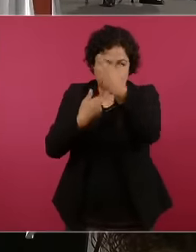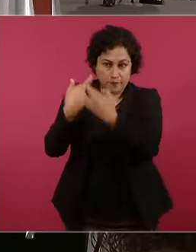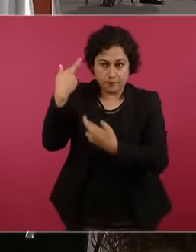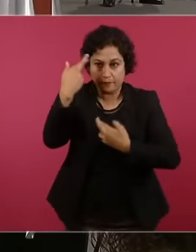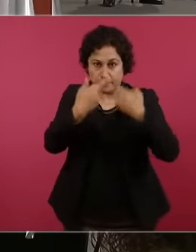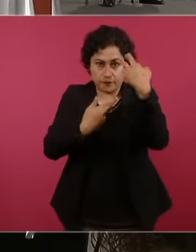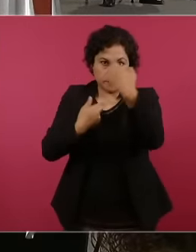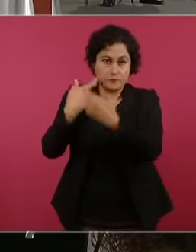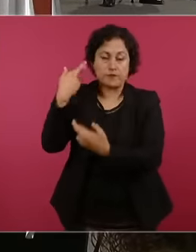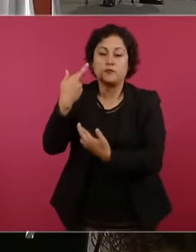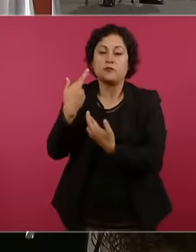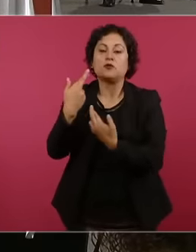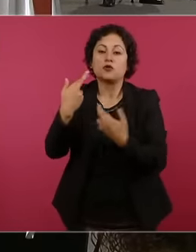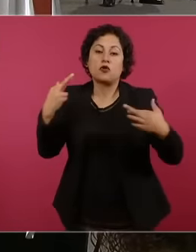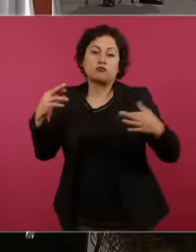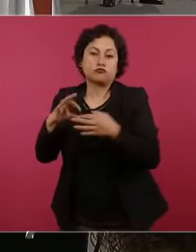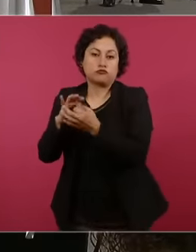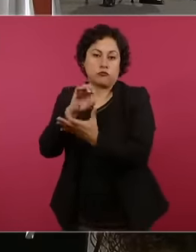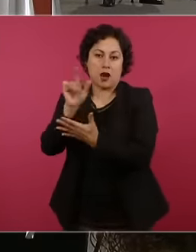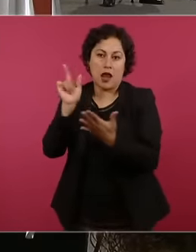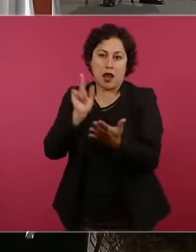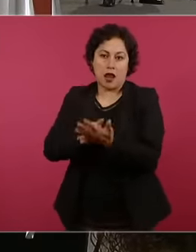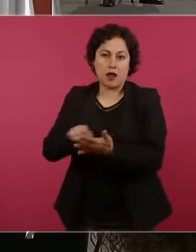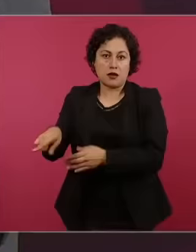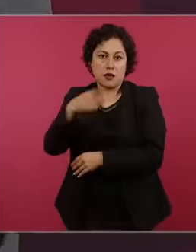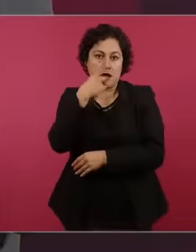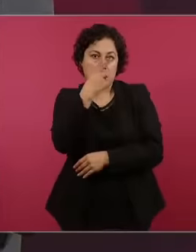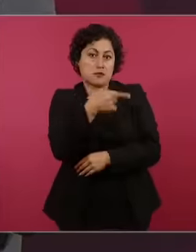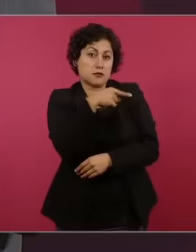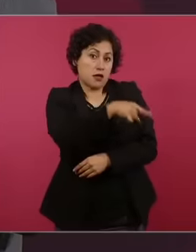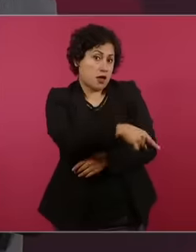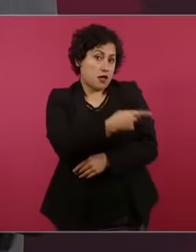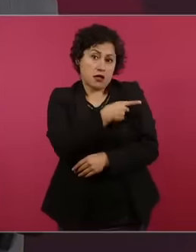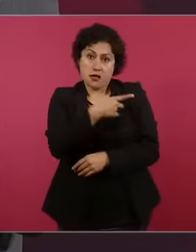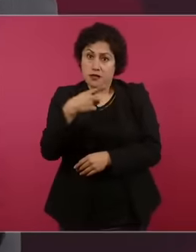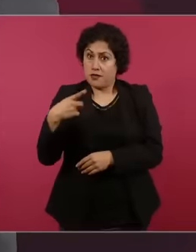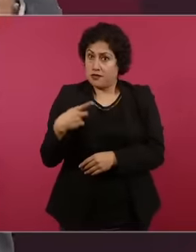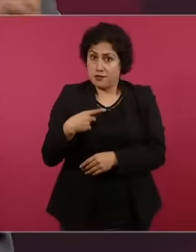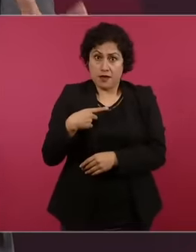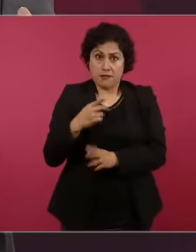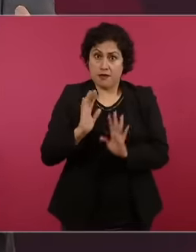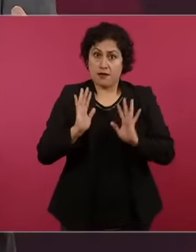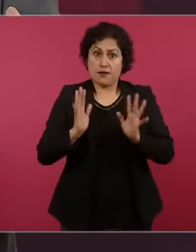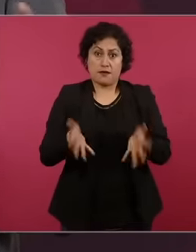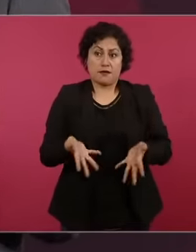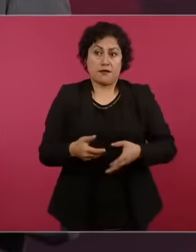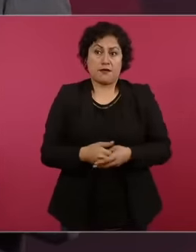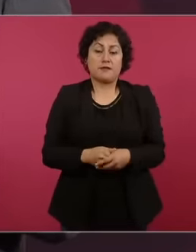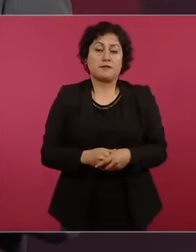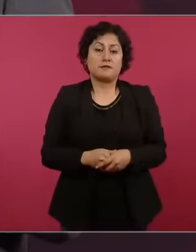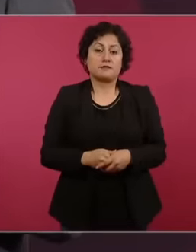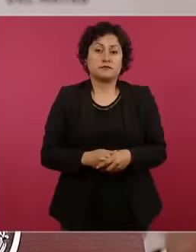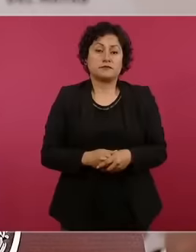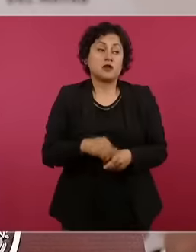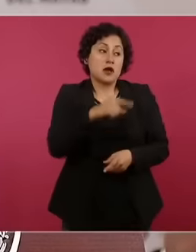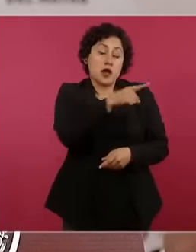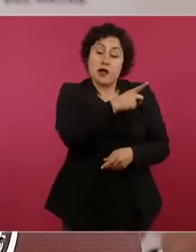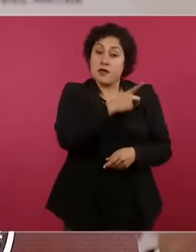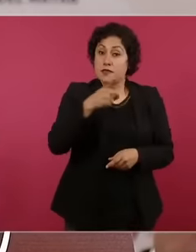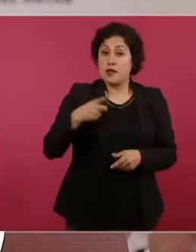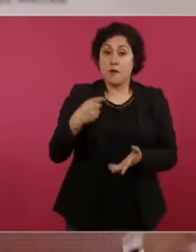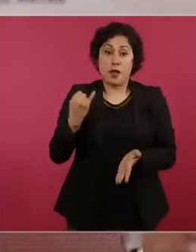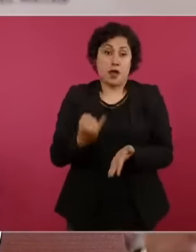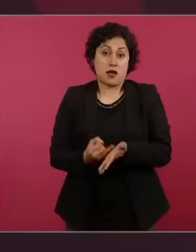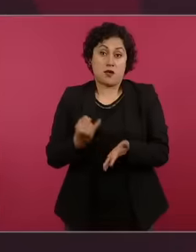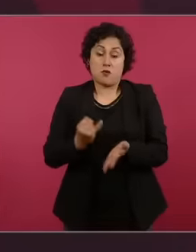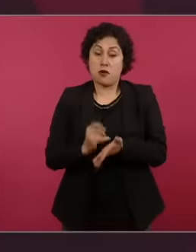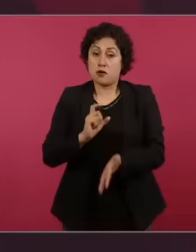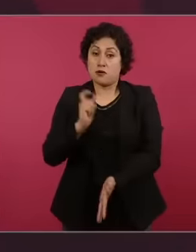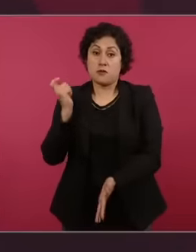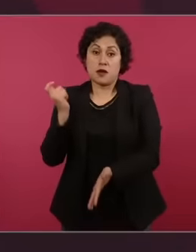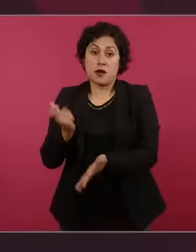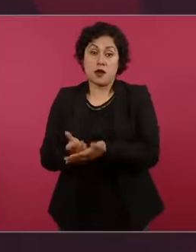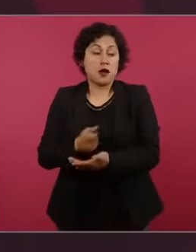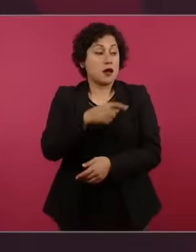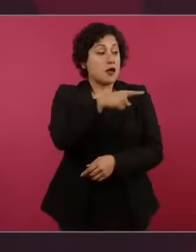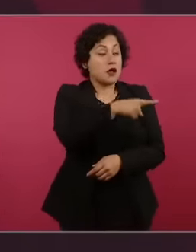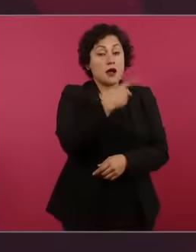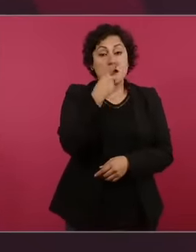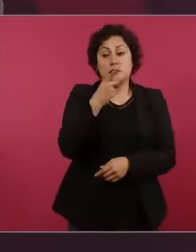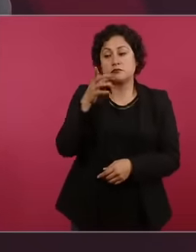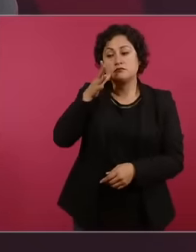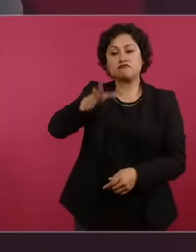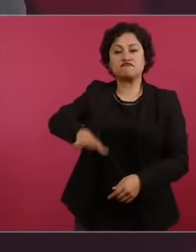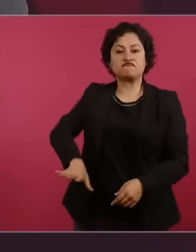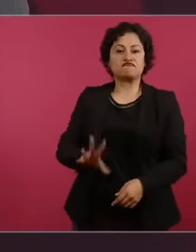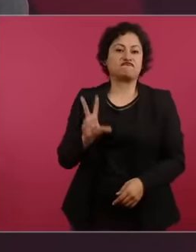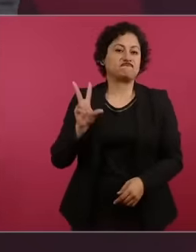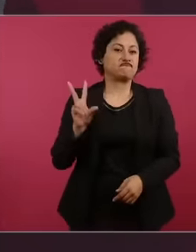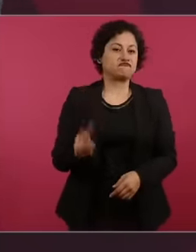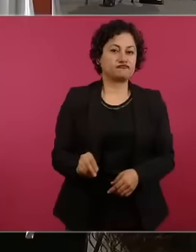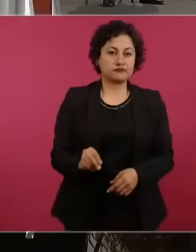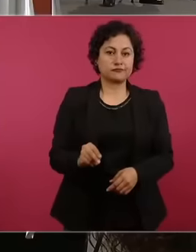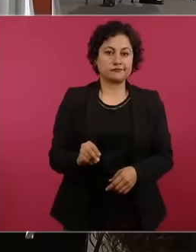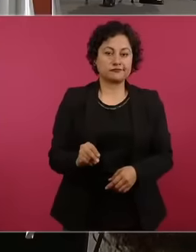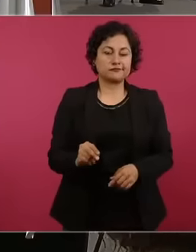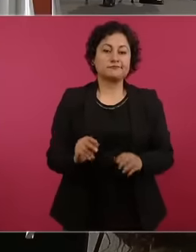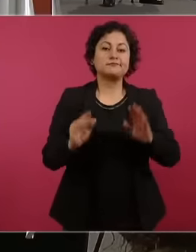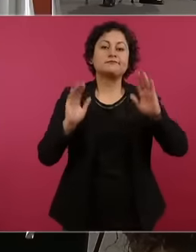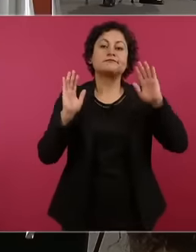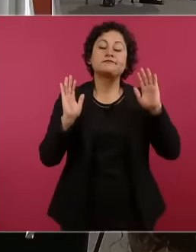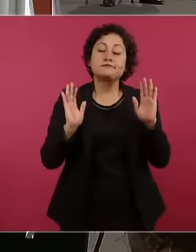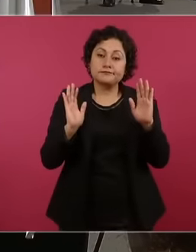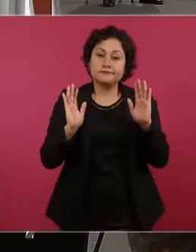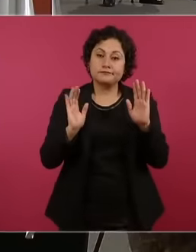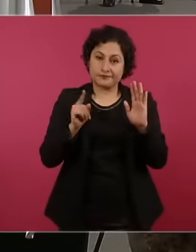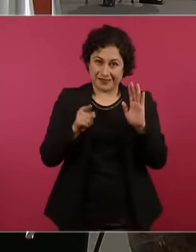law, the money is owed to the treasury. public So he did not accept that it was the first time